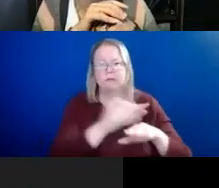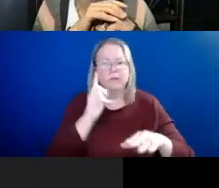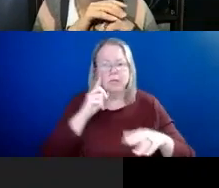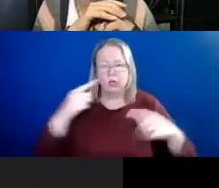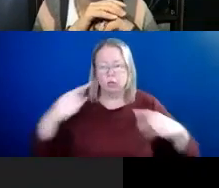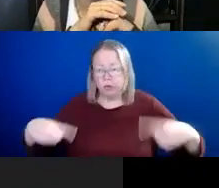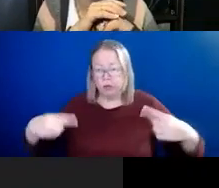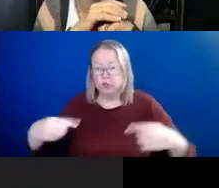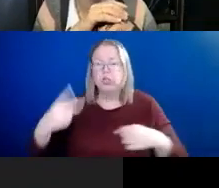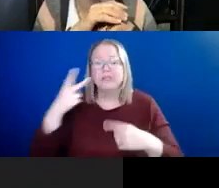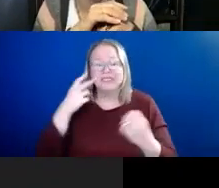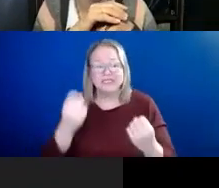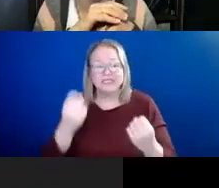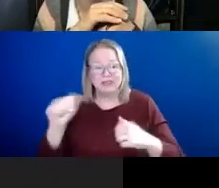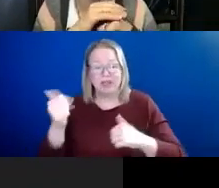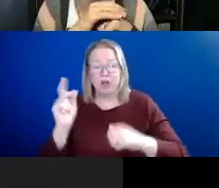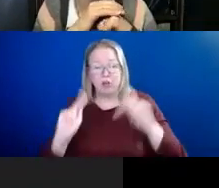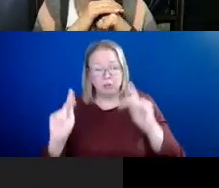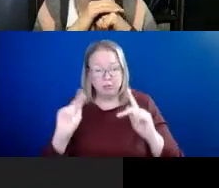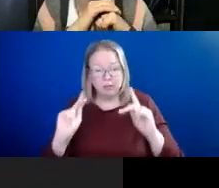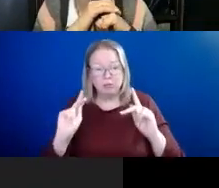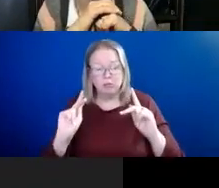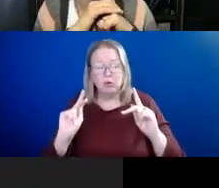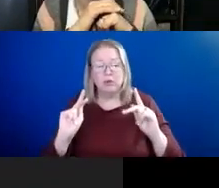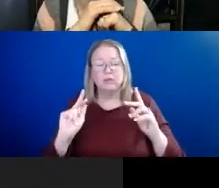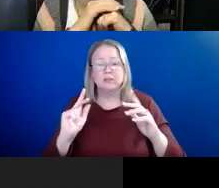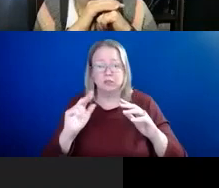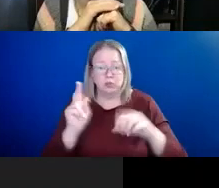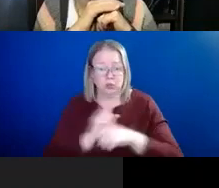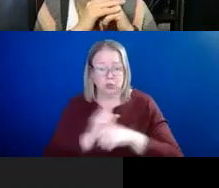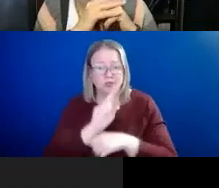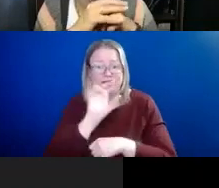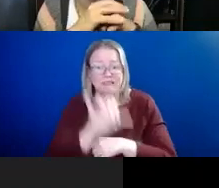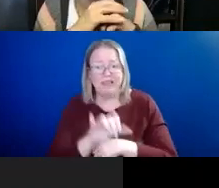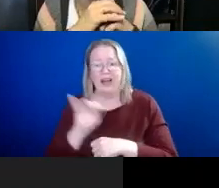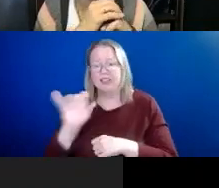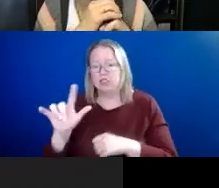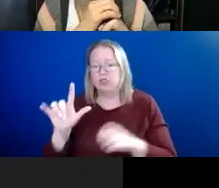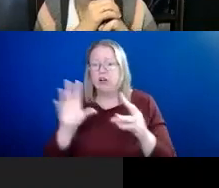that many other people end up using them. At a 13:19:23 digital conference, that is going to